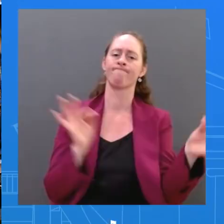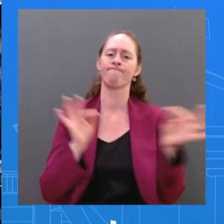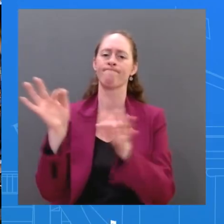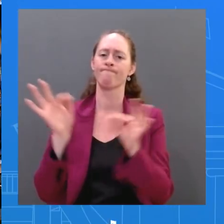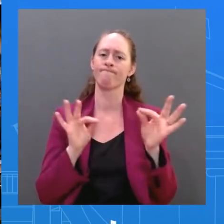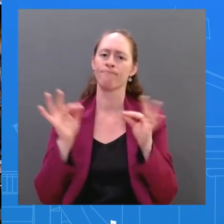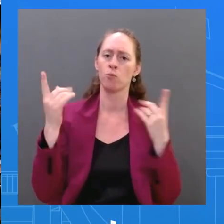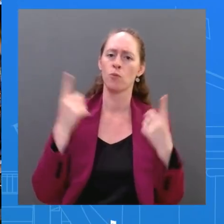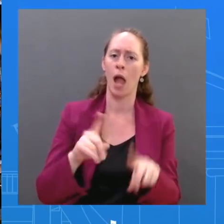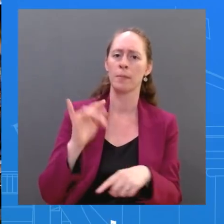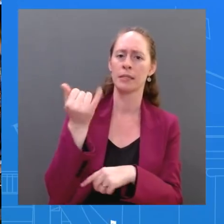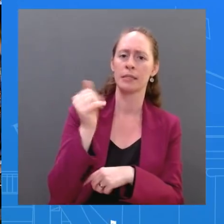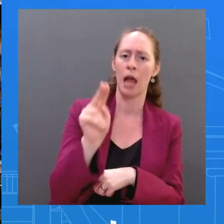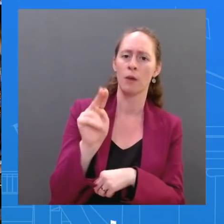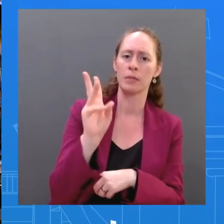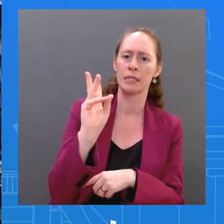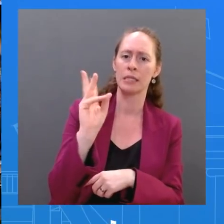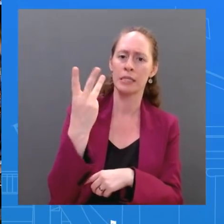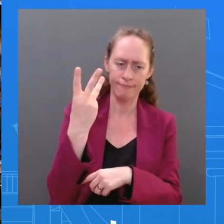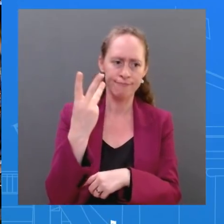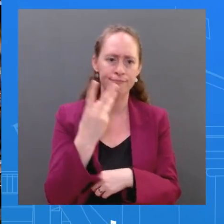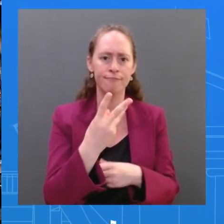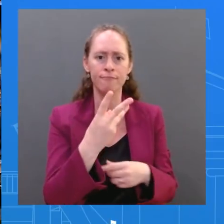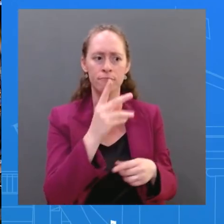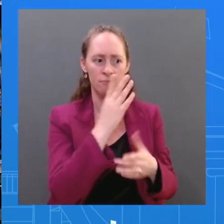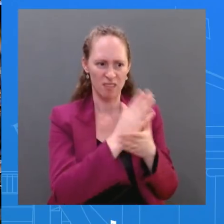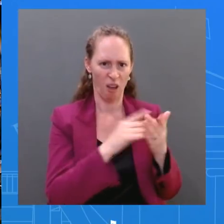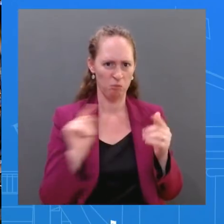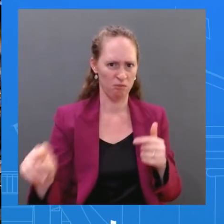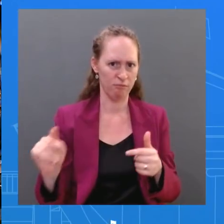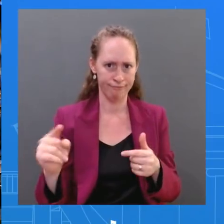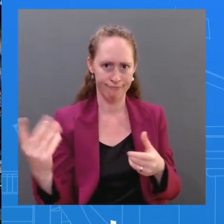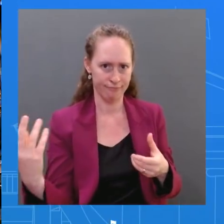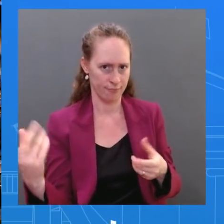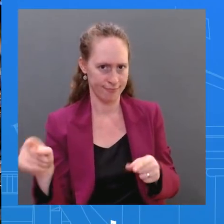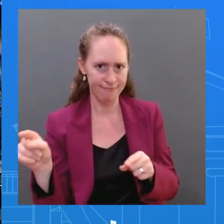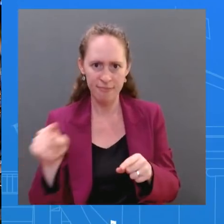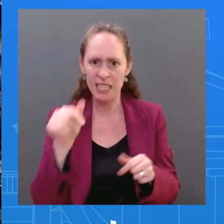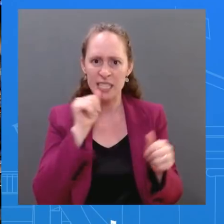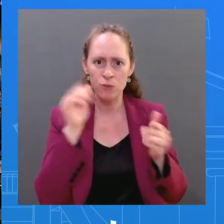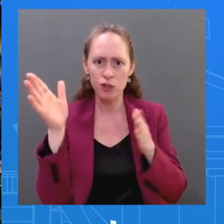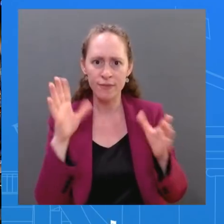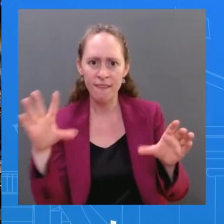Do -- is there any relationship between the Director's departure now